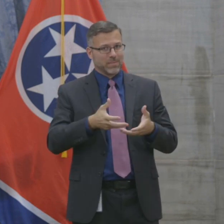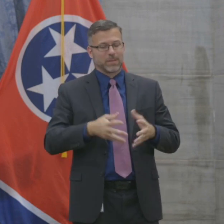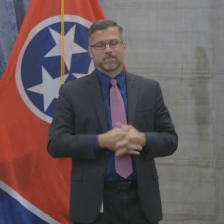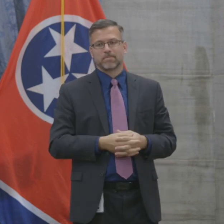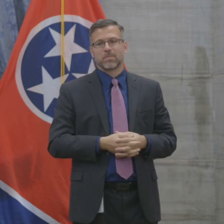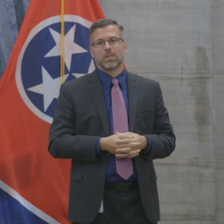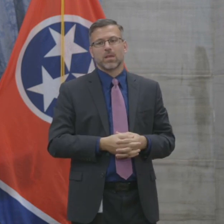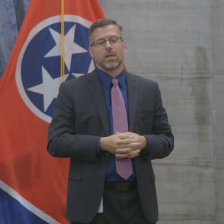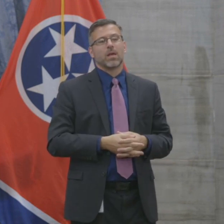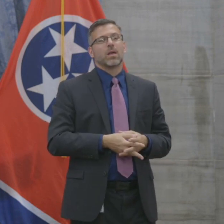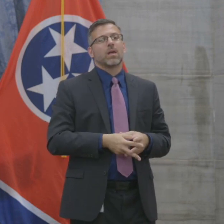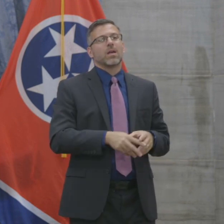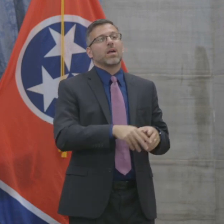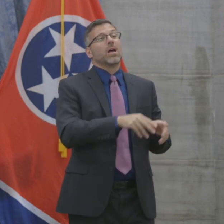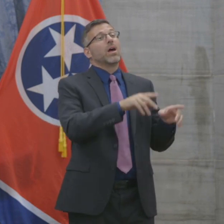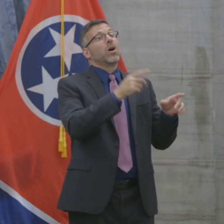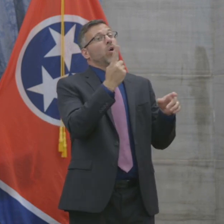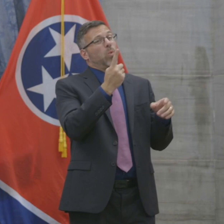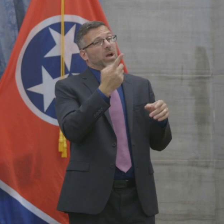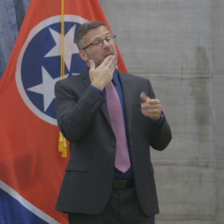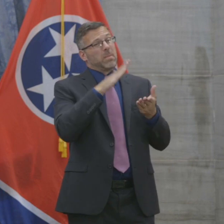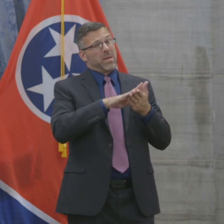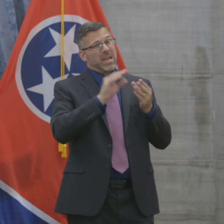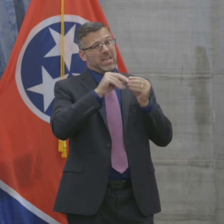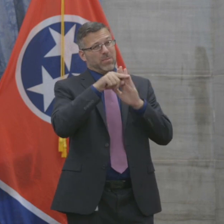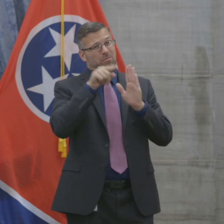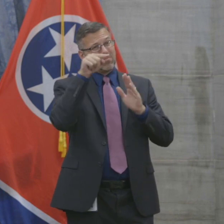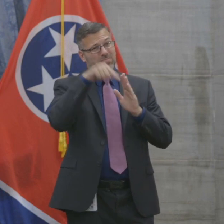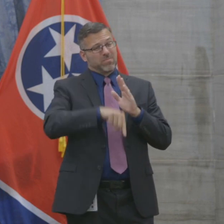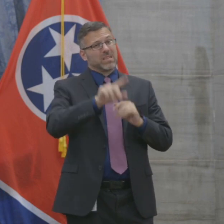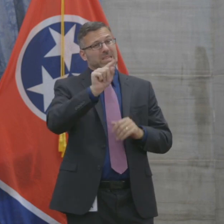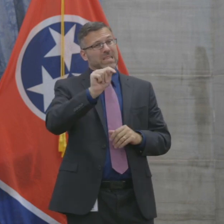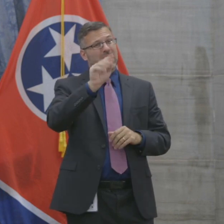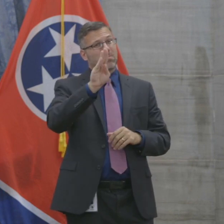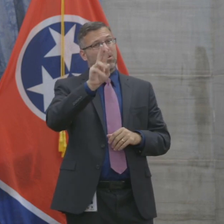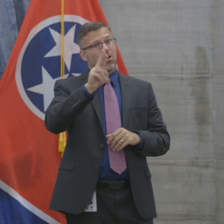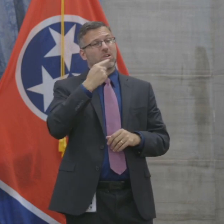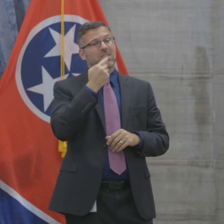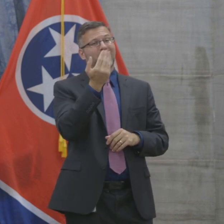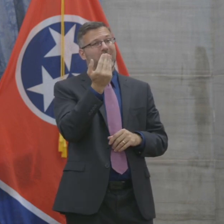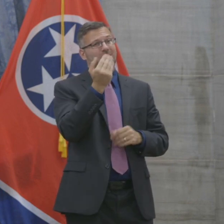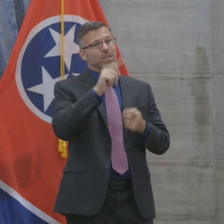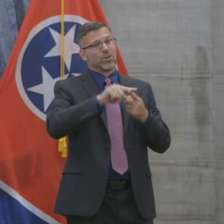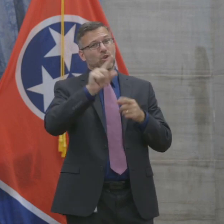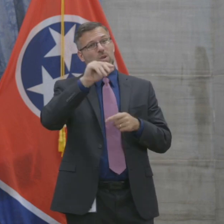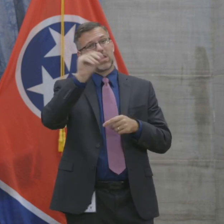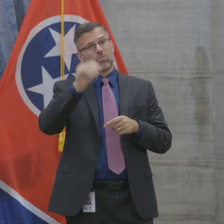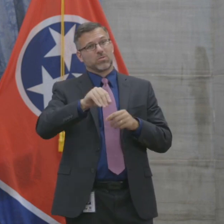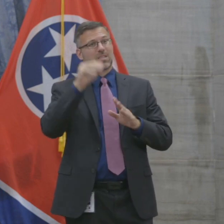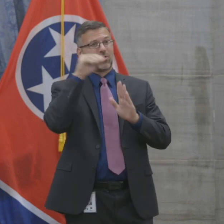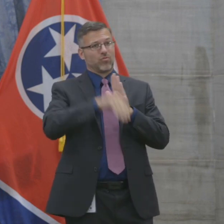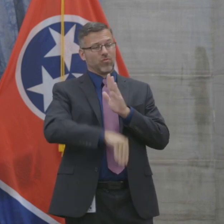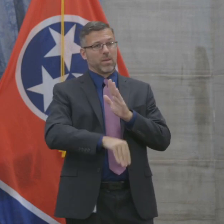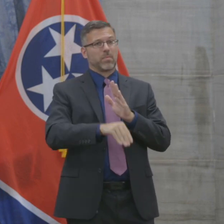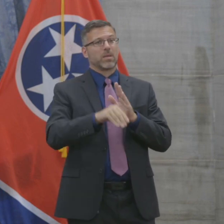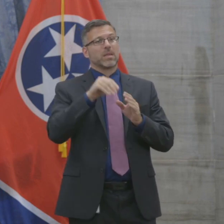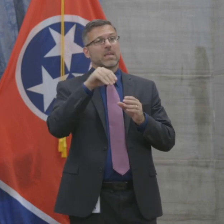new S.T.E.M. learning lab and that allows for those students to earn their remote pilot certification with a strong